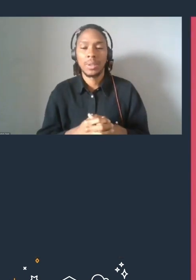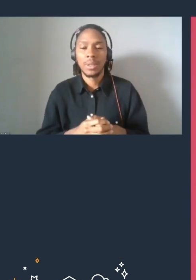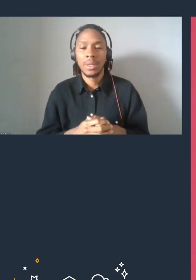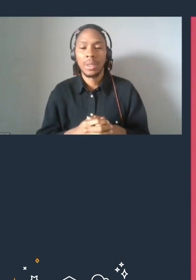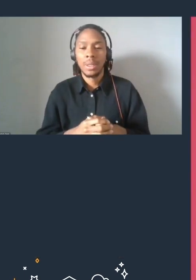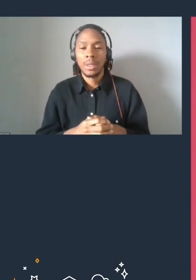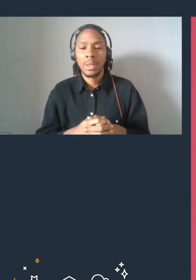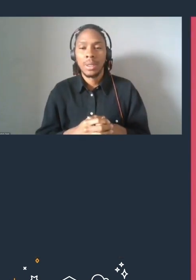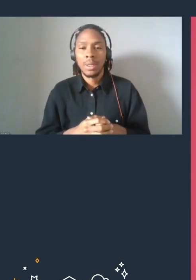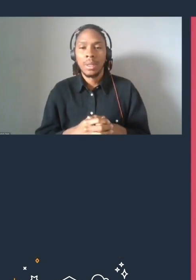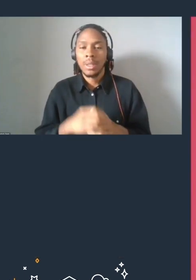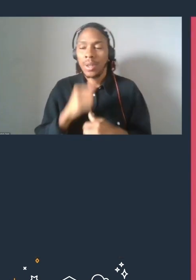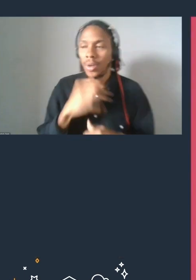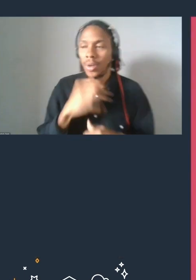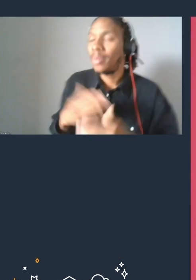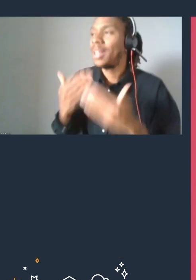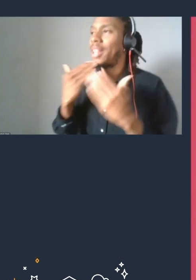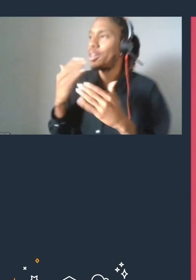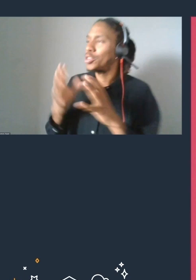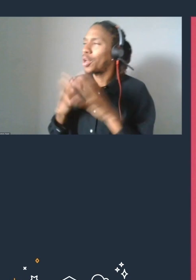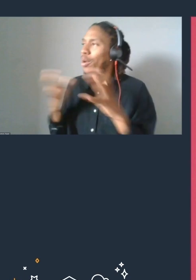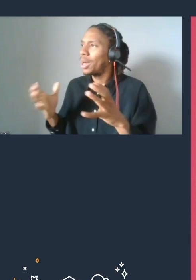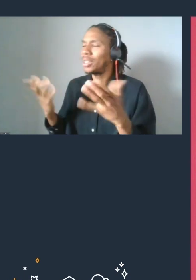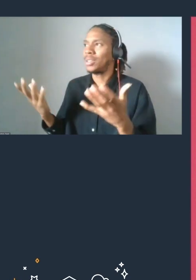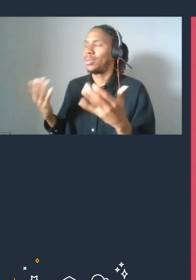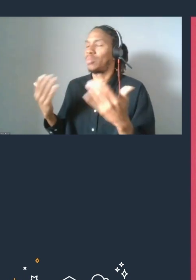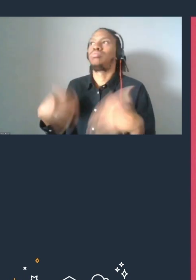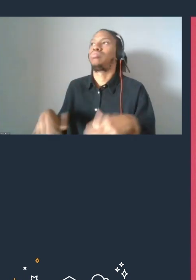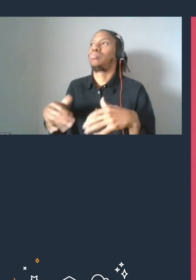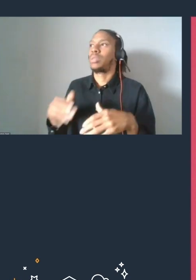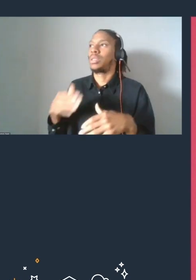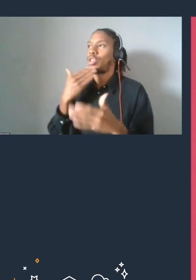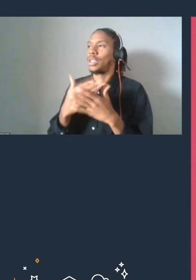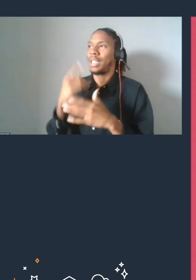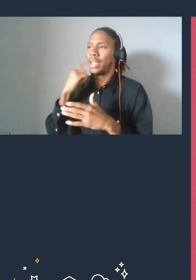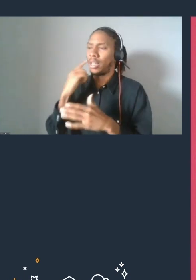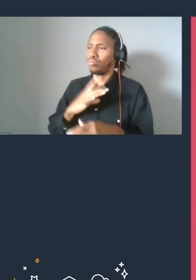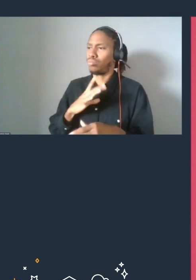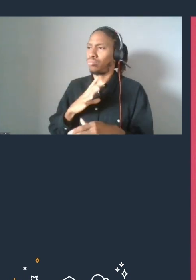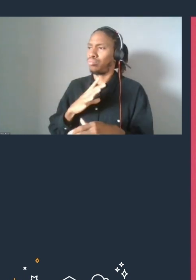Thank you so much. Thank you so much Shakhi. It was great to hear about all of these security features